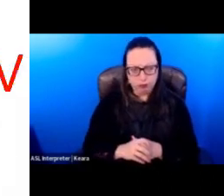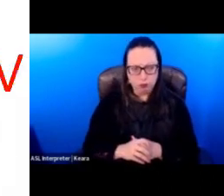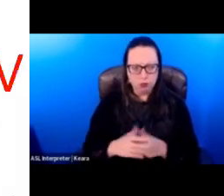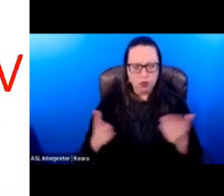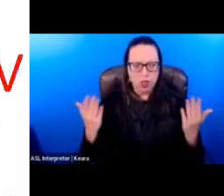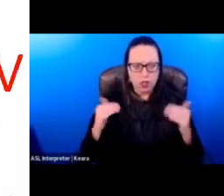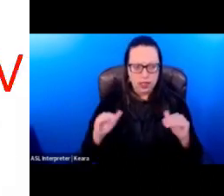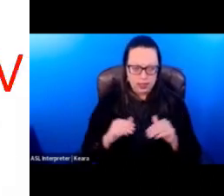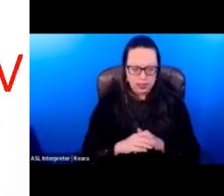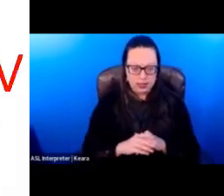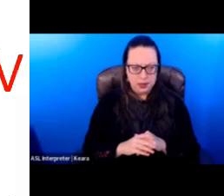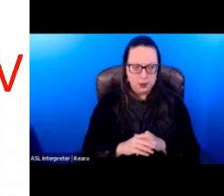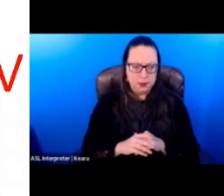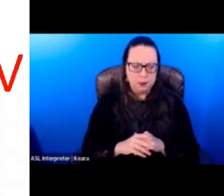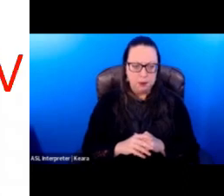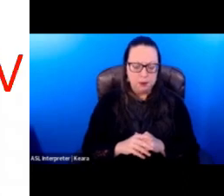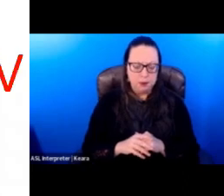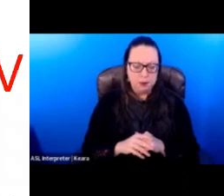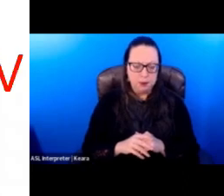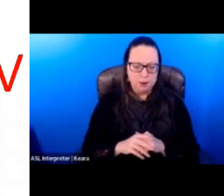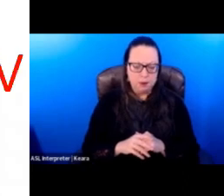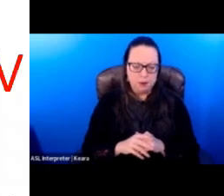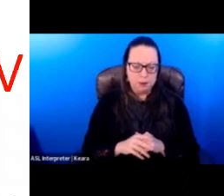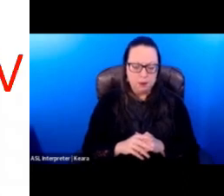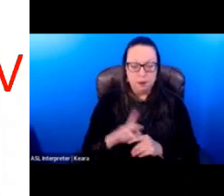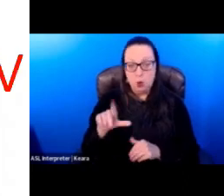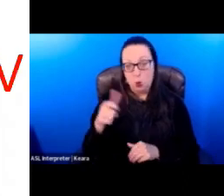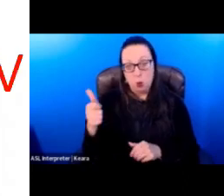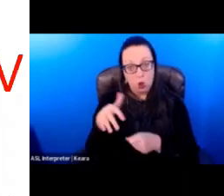And one other area asks about